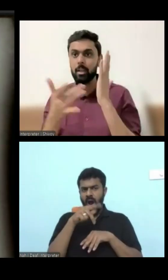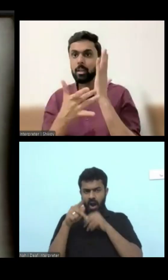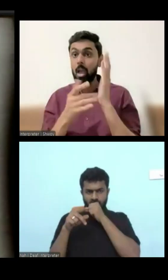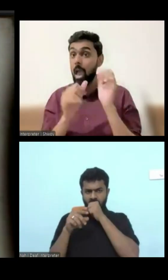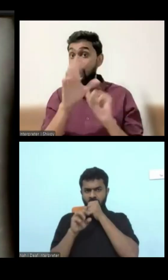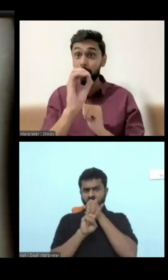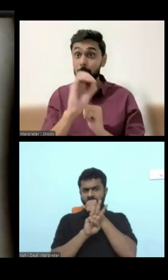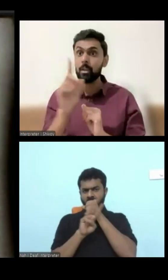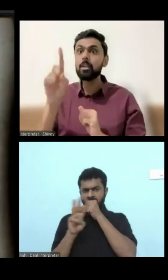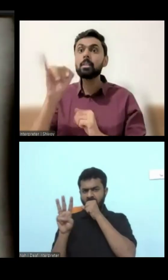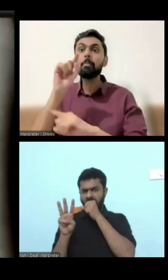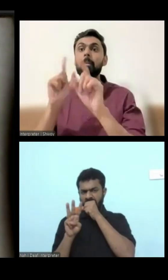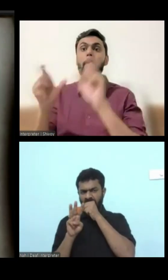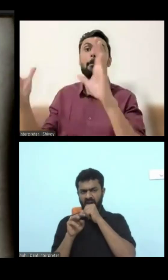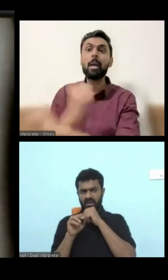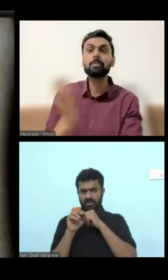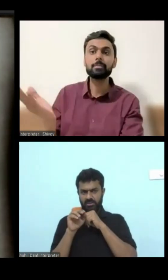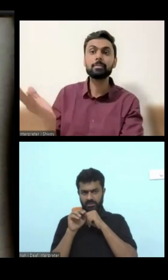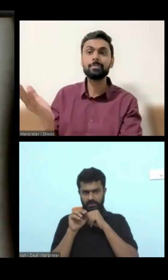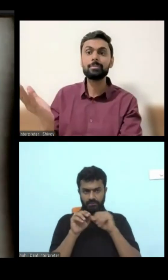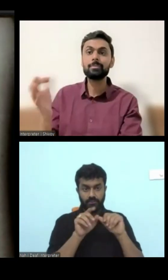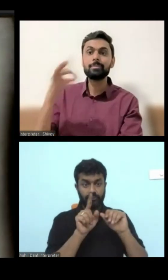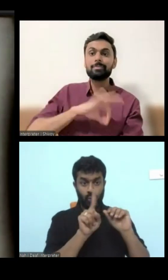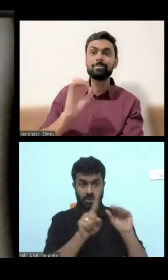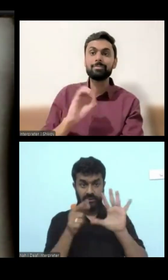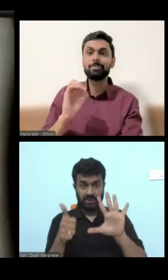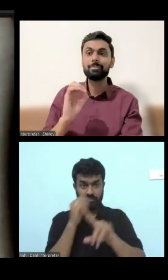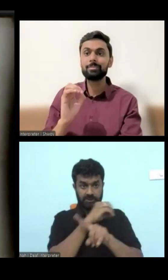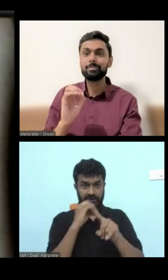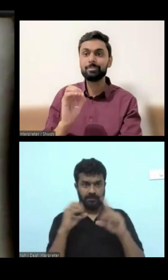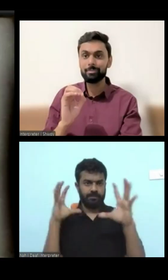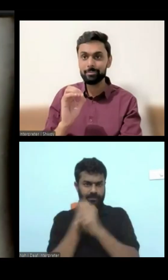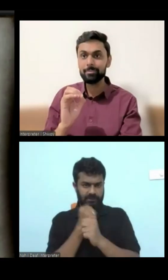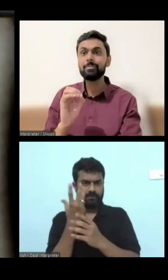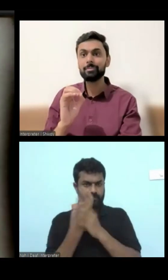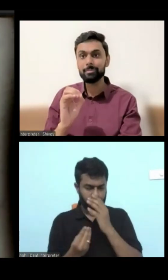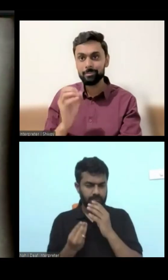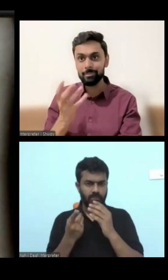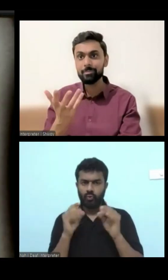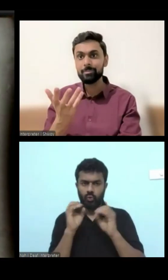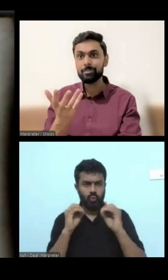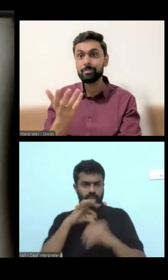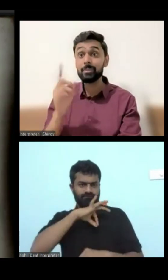So, now if most of the platforms are not accessible. These consumers, which are the 16% of the global population.